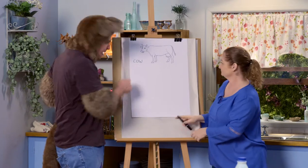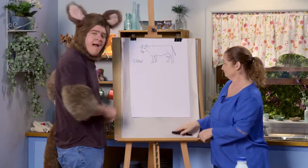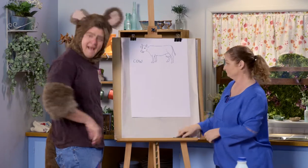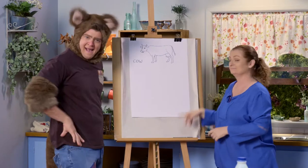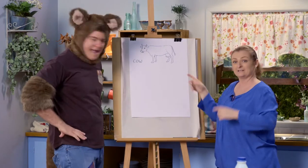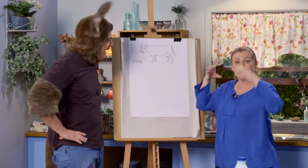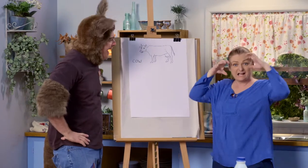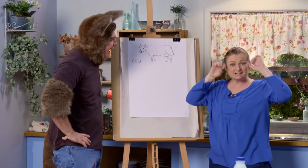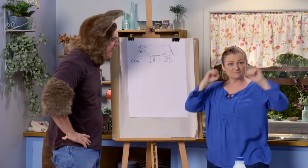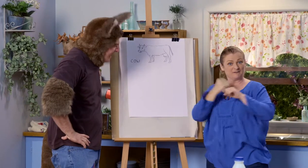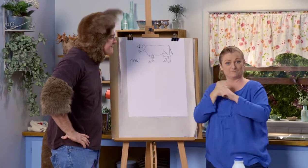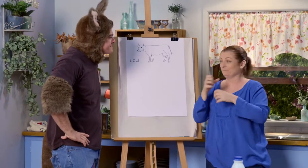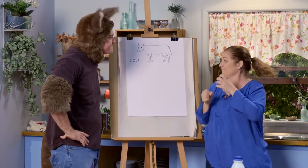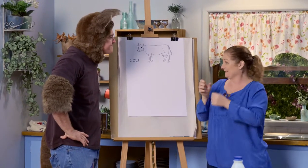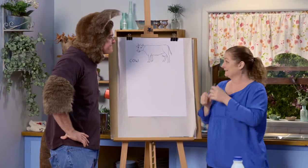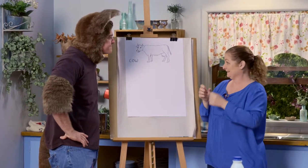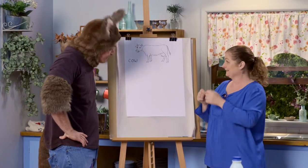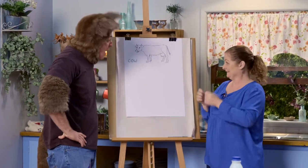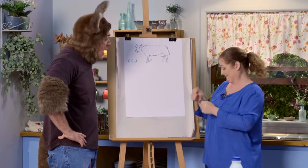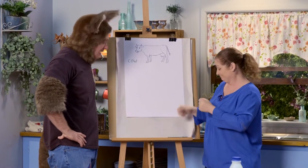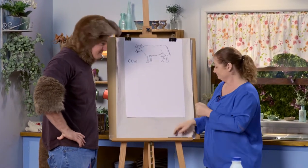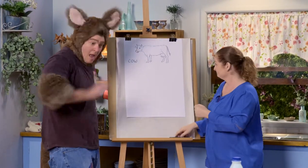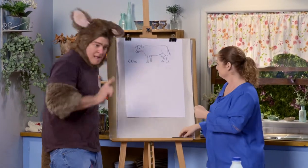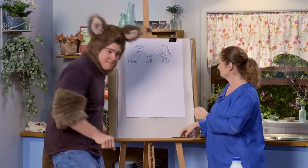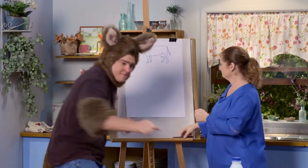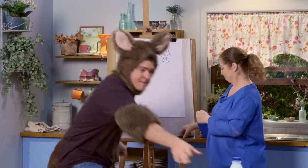Cow. Cows produce milk. Ah.